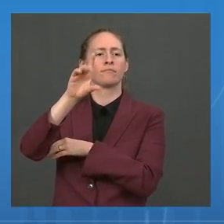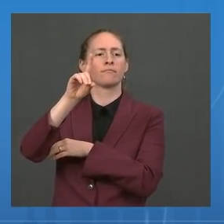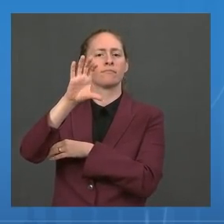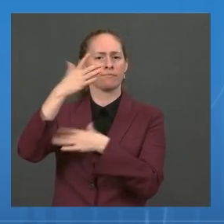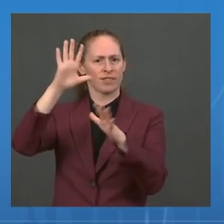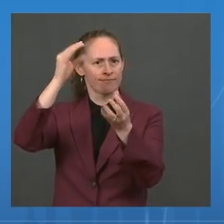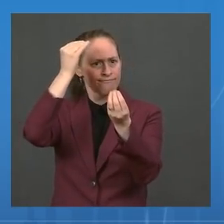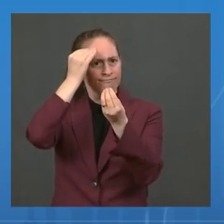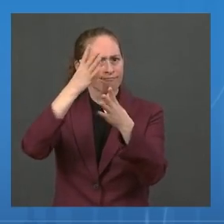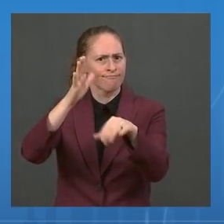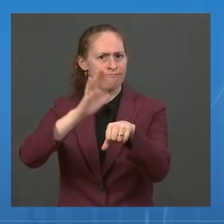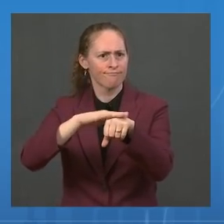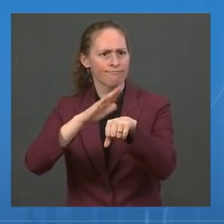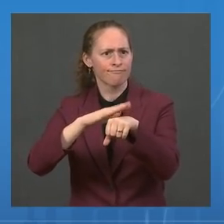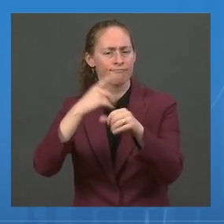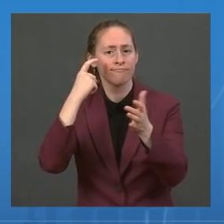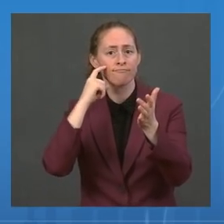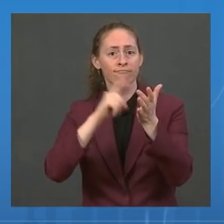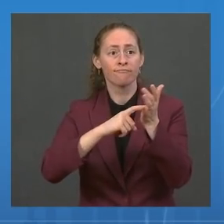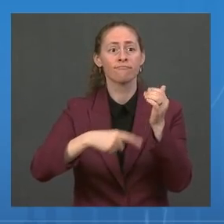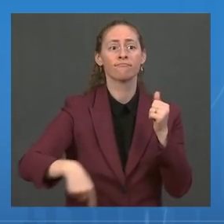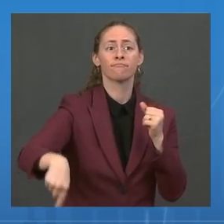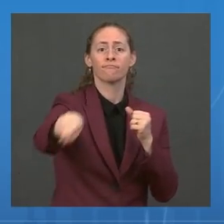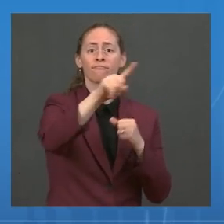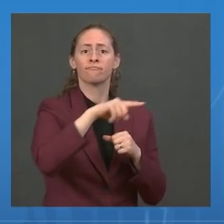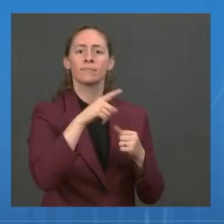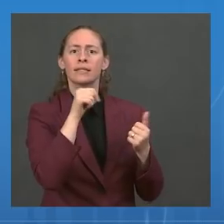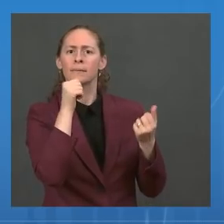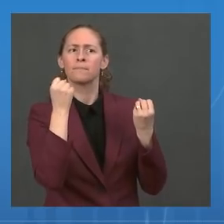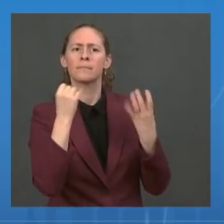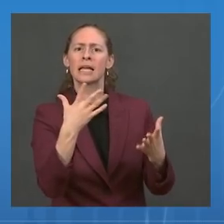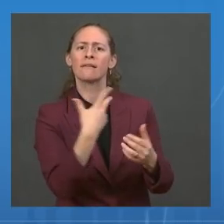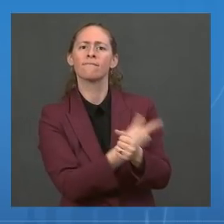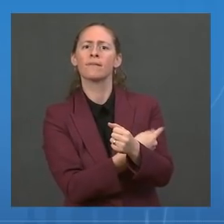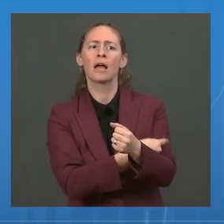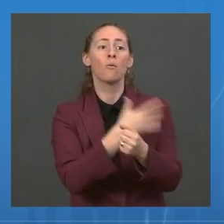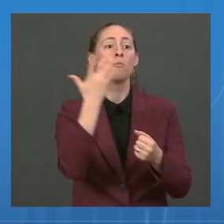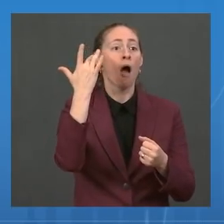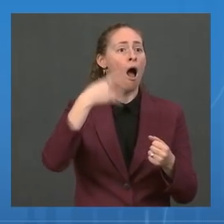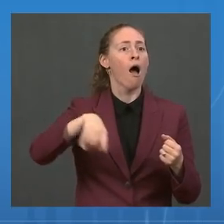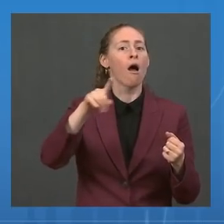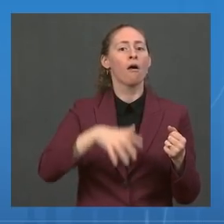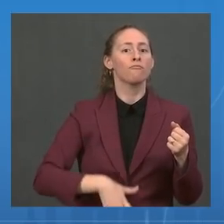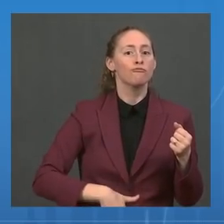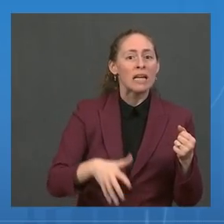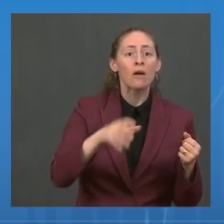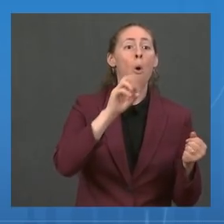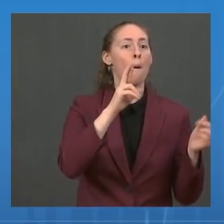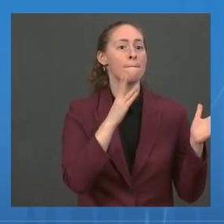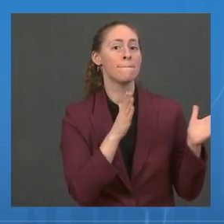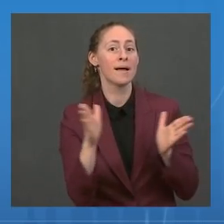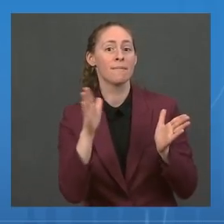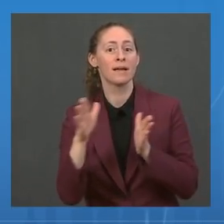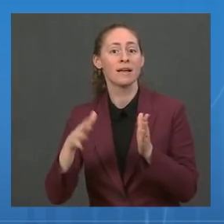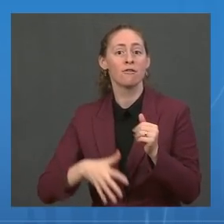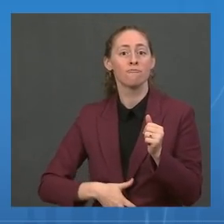in pregnant people and those who may become pregnant, a group of people who are at high risk for severe complications from COVID-19.